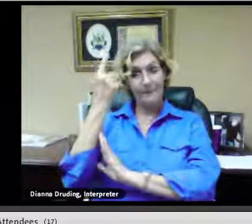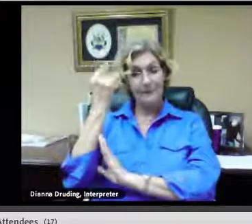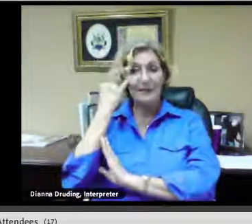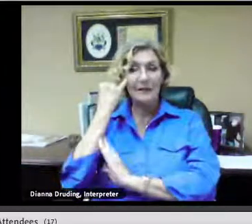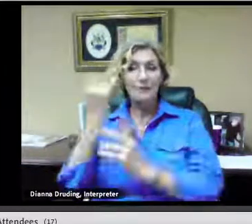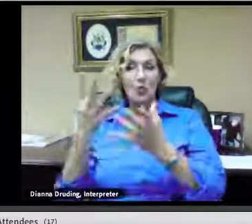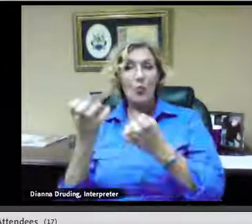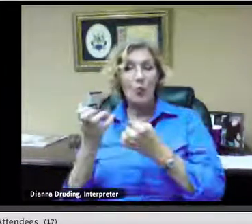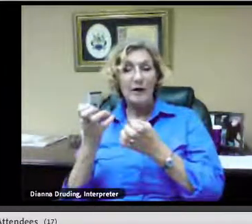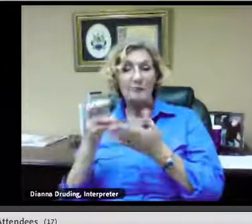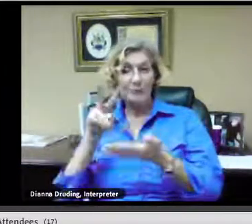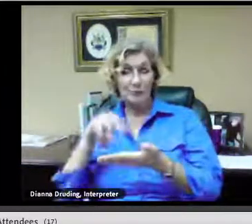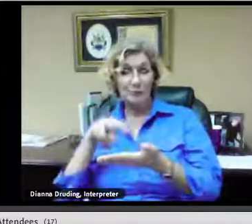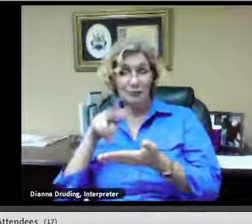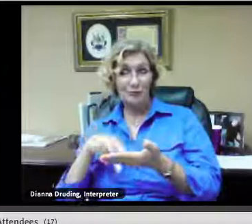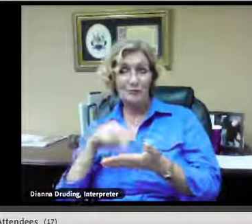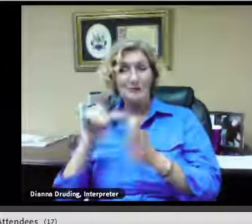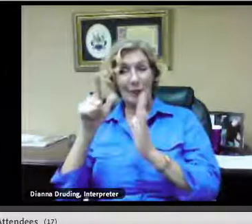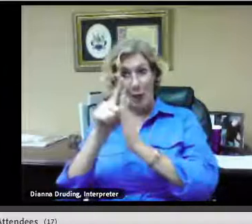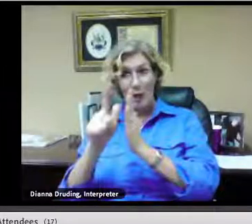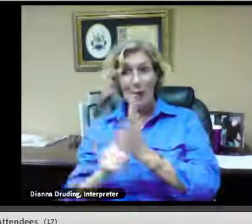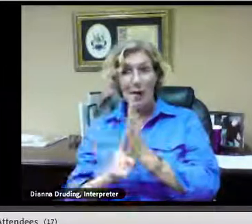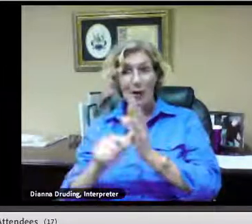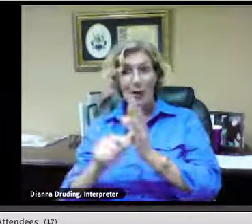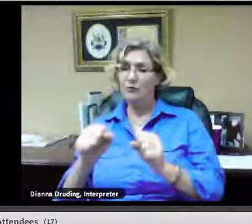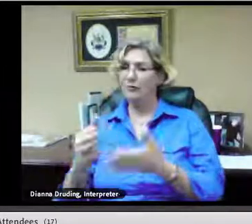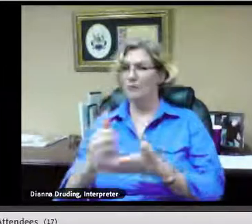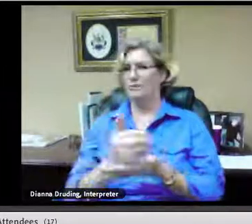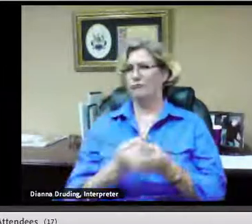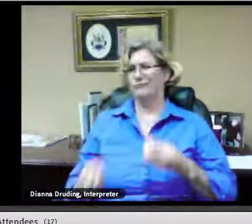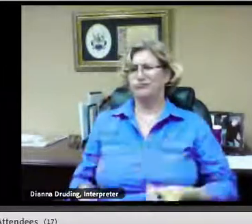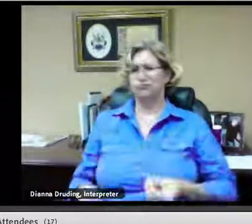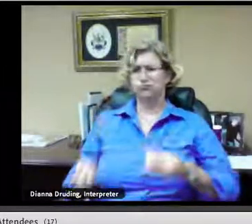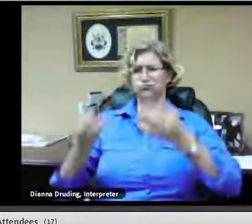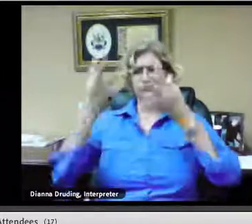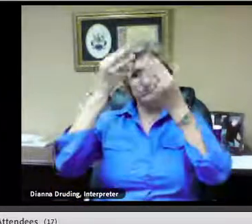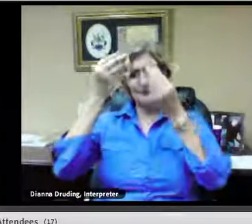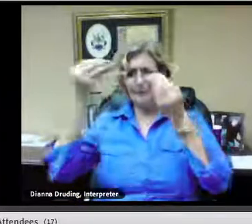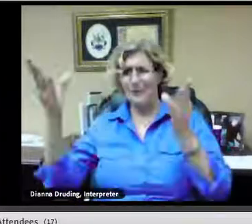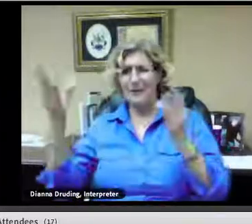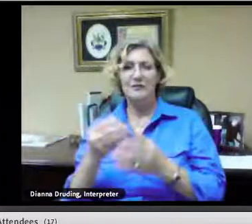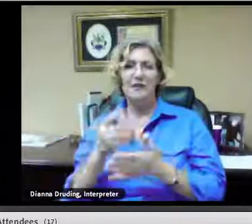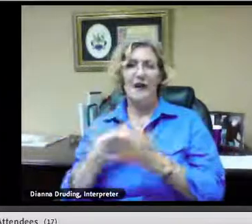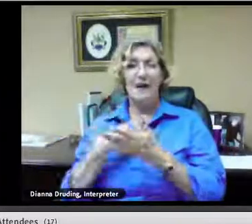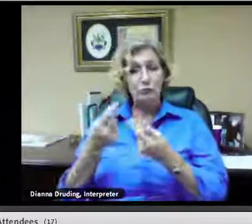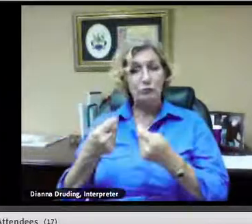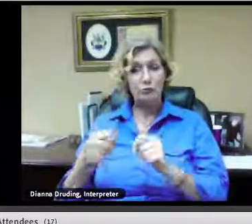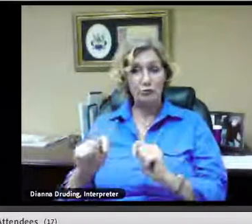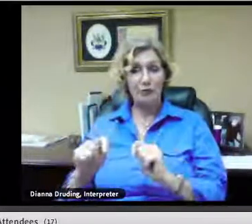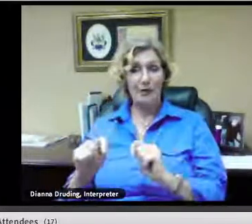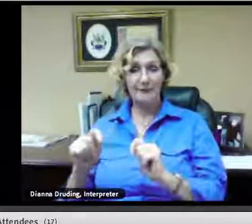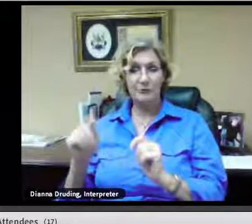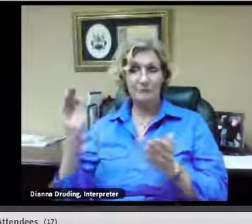I've tried to kind of succinctly pull out the key points in terms of accessibility and disability for this.